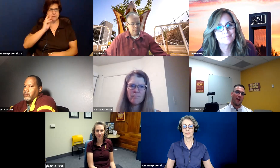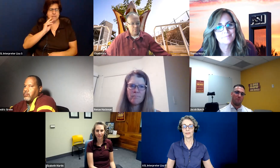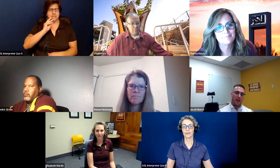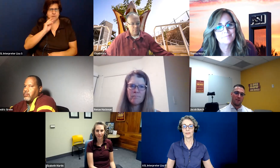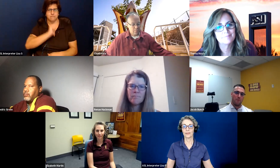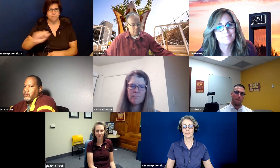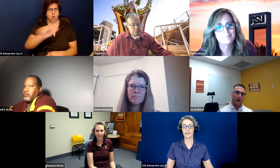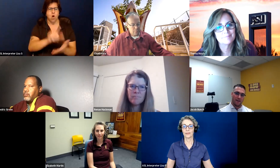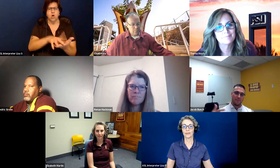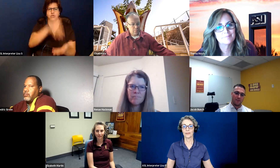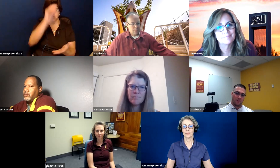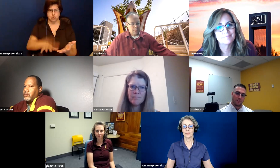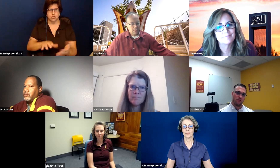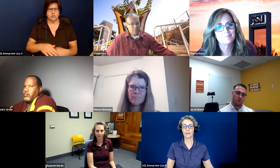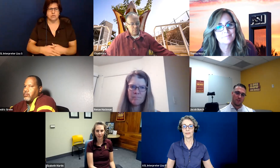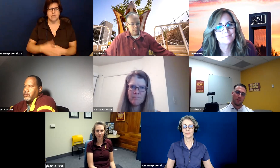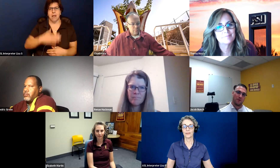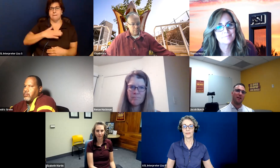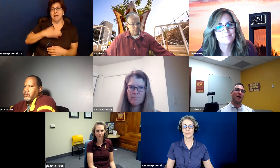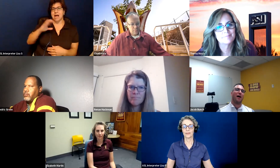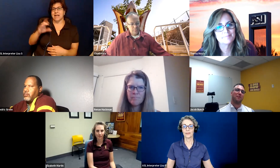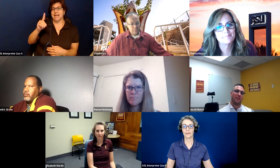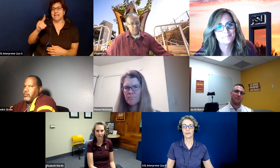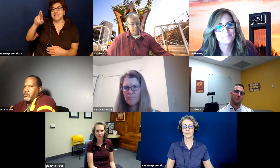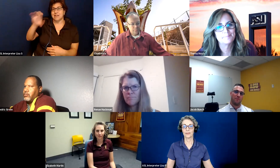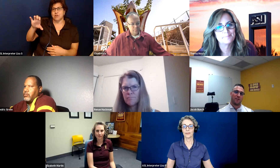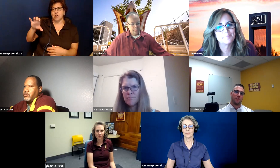and mine and Cedric's joint role is to make sure